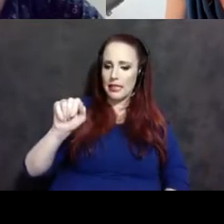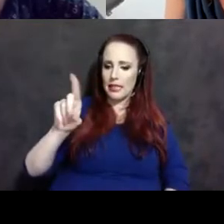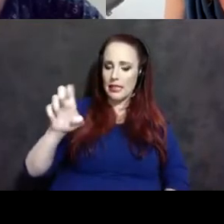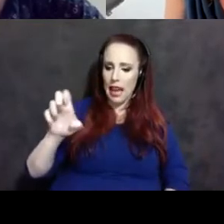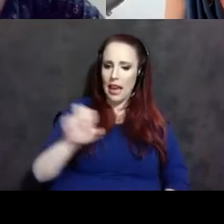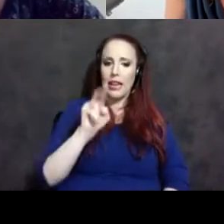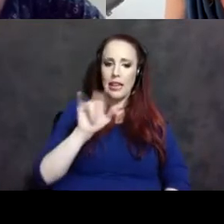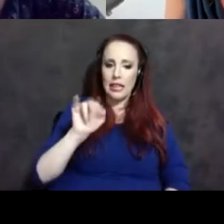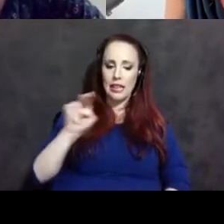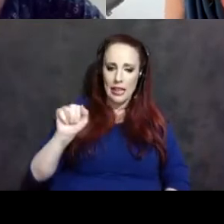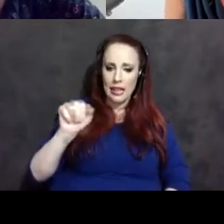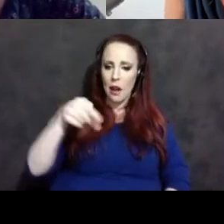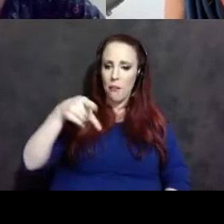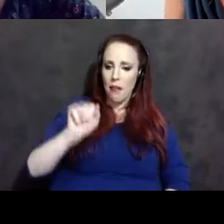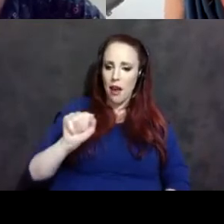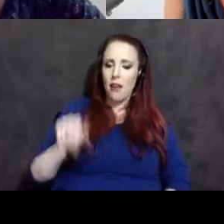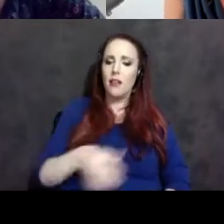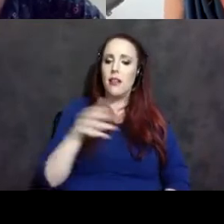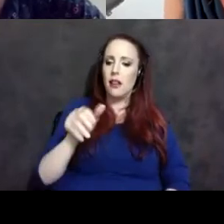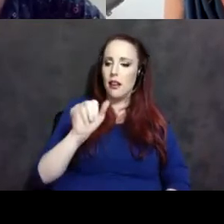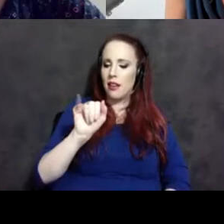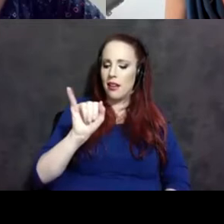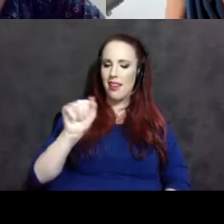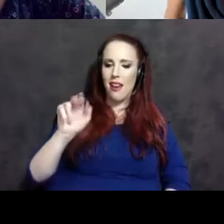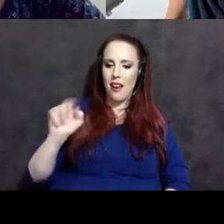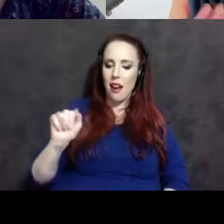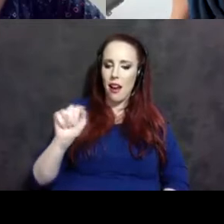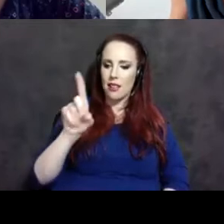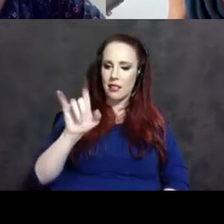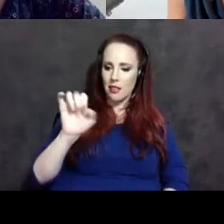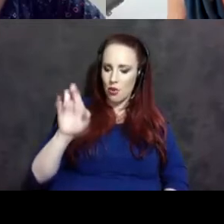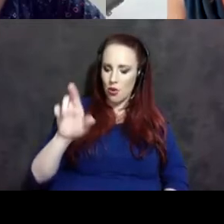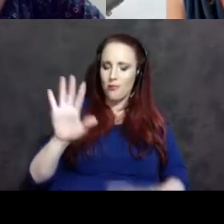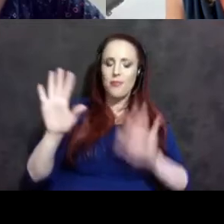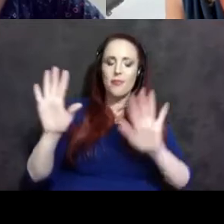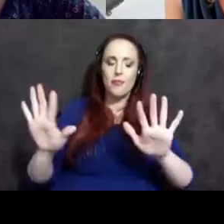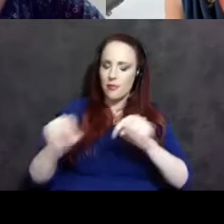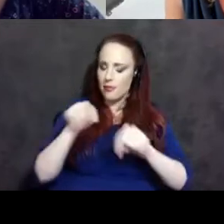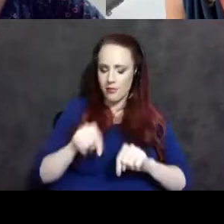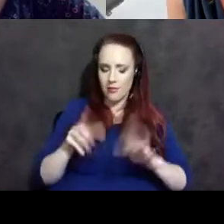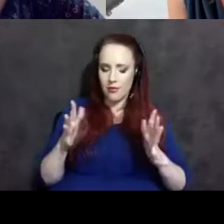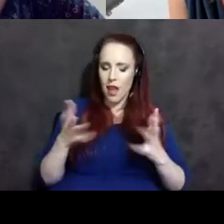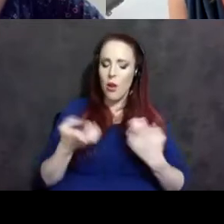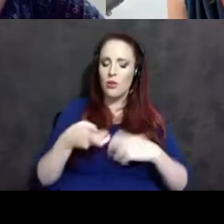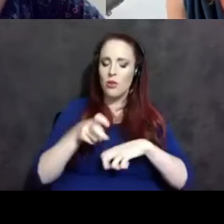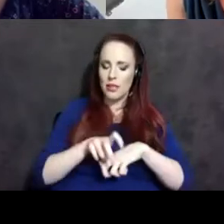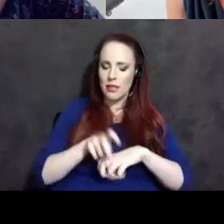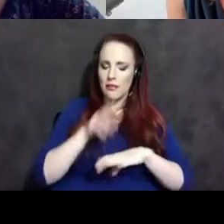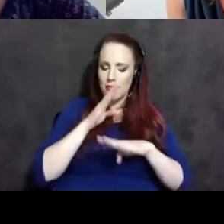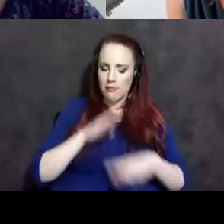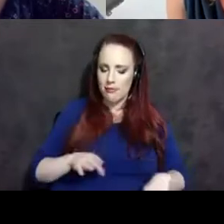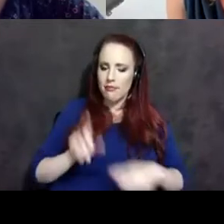well, first, let's, I just want to sit for a moment in that and make sure that we recognize